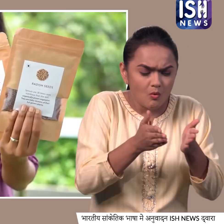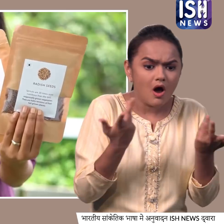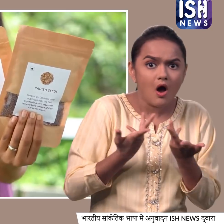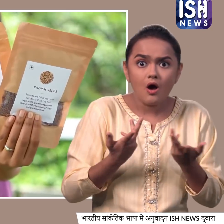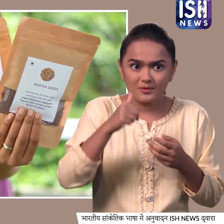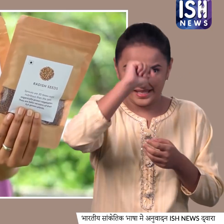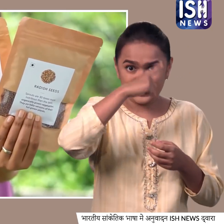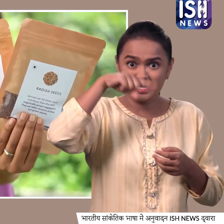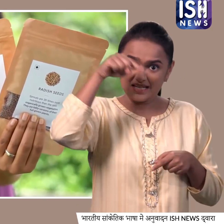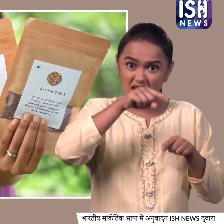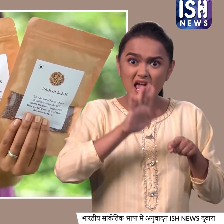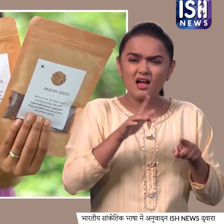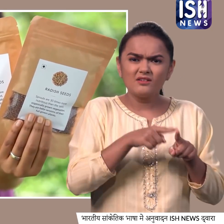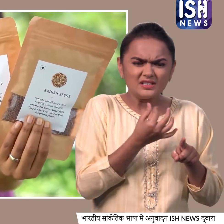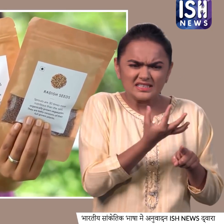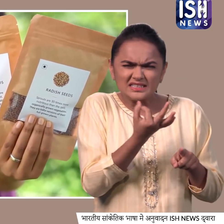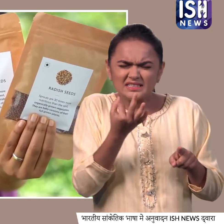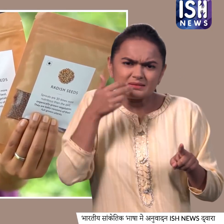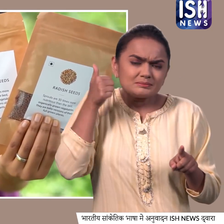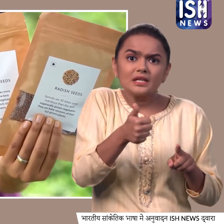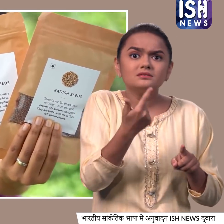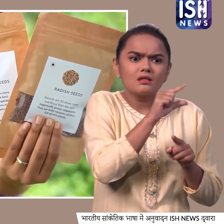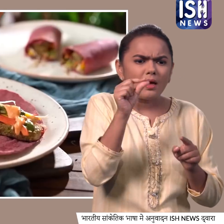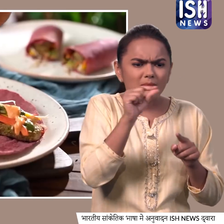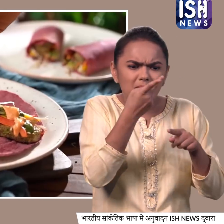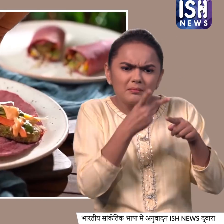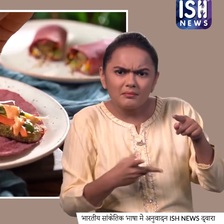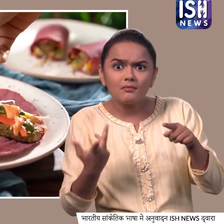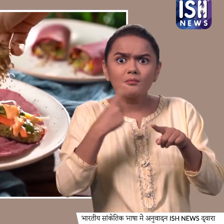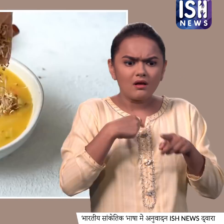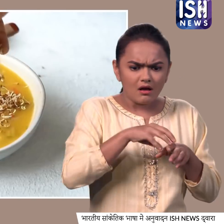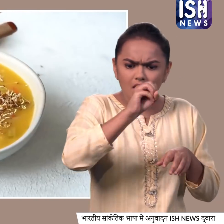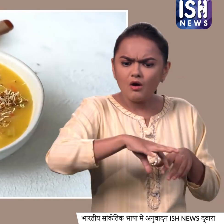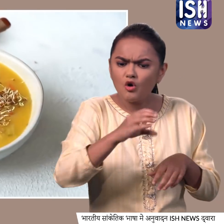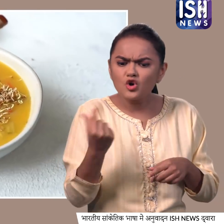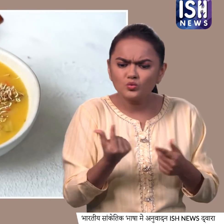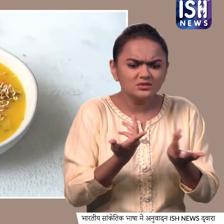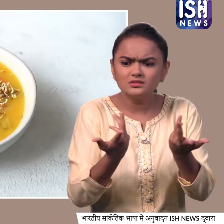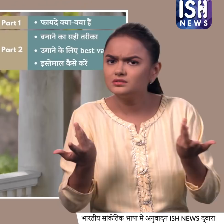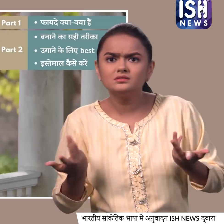What are the best varieties that you can grow in India? And how can you use them?